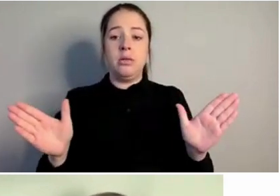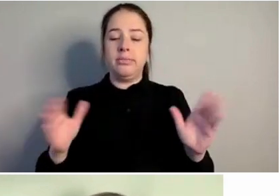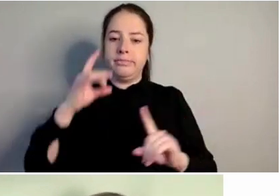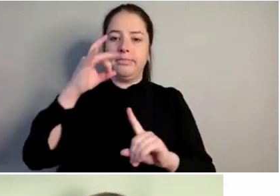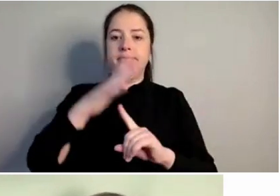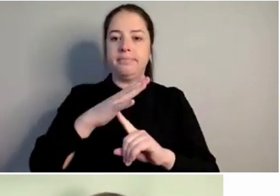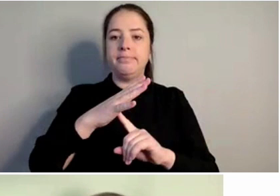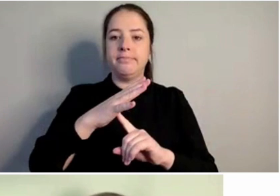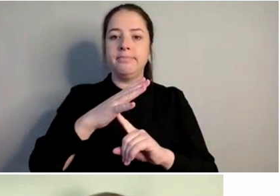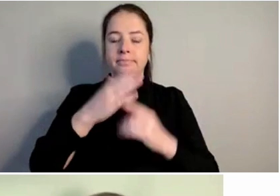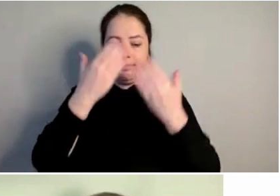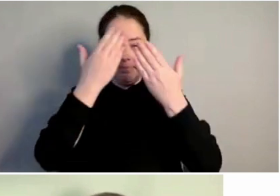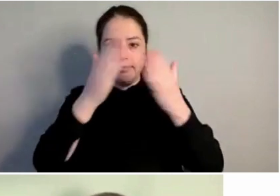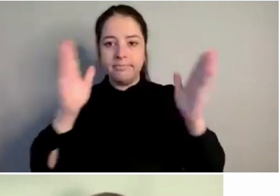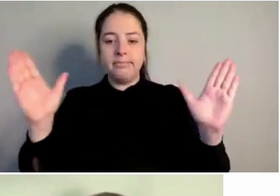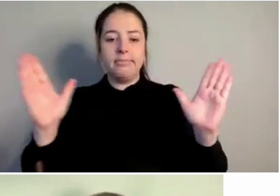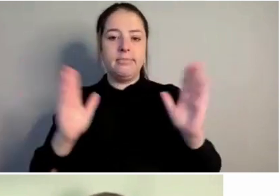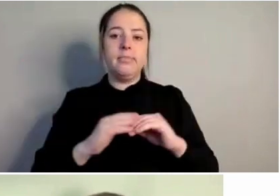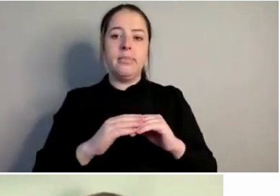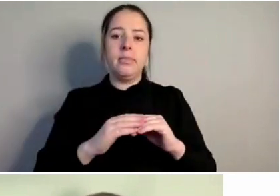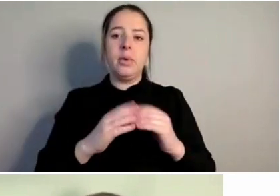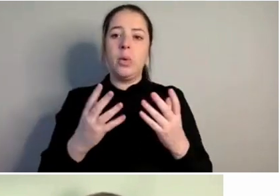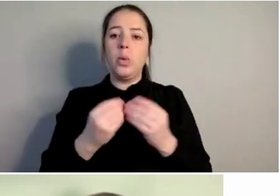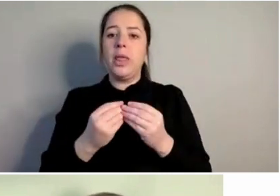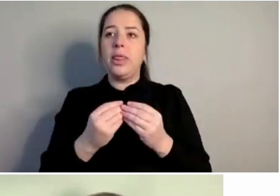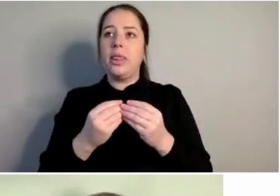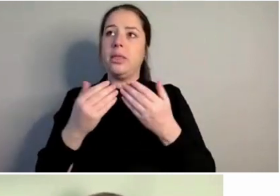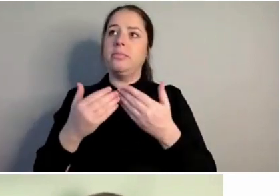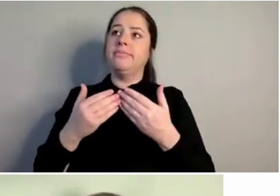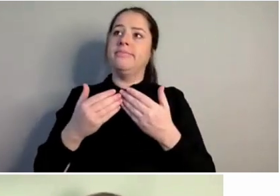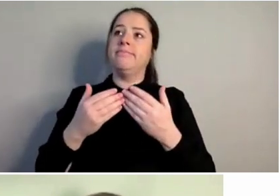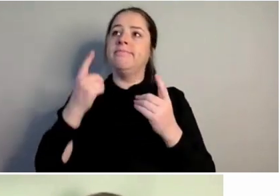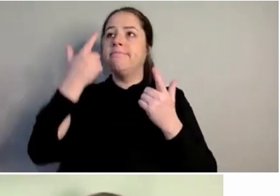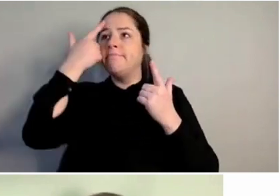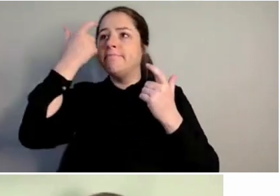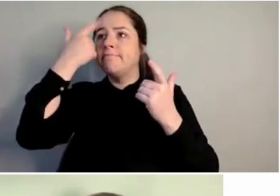And I would say openness in a broader sense in Australian society,